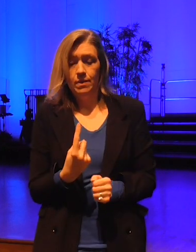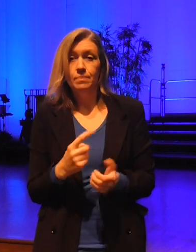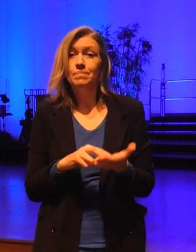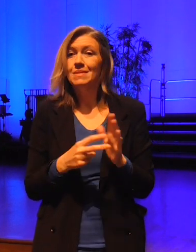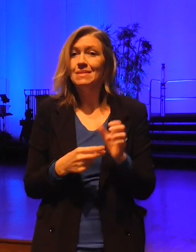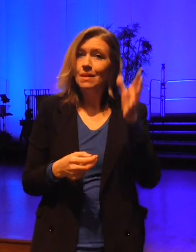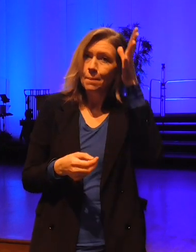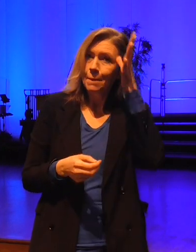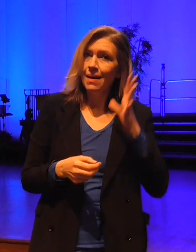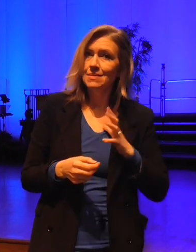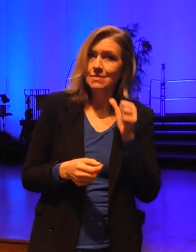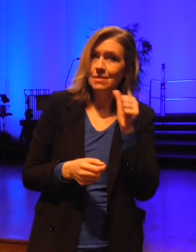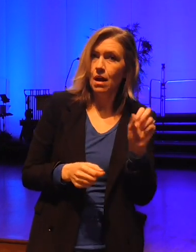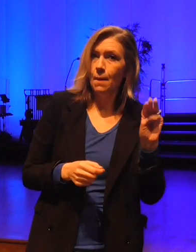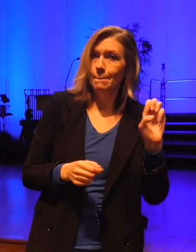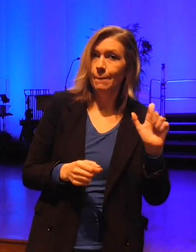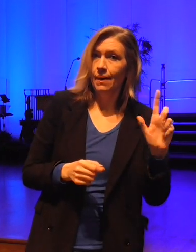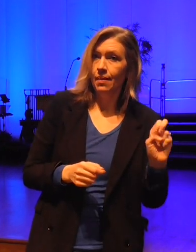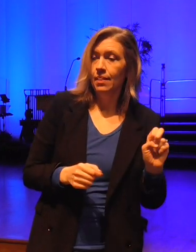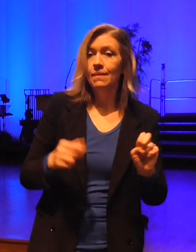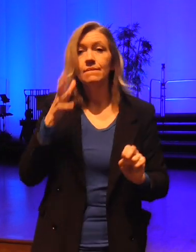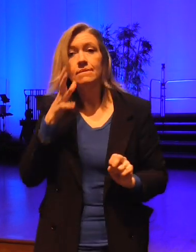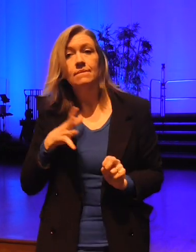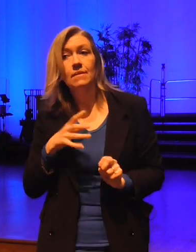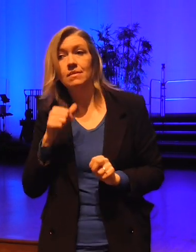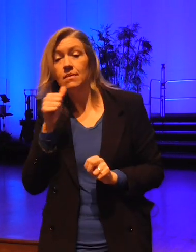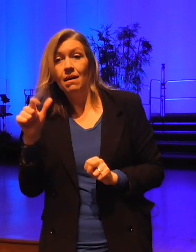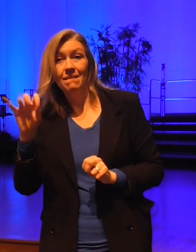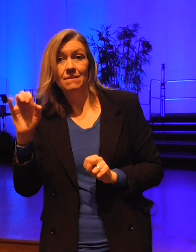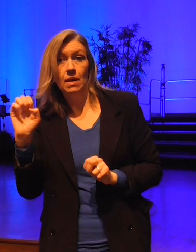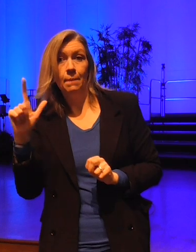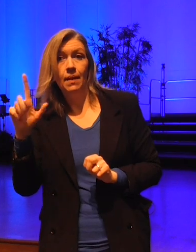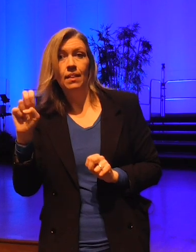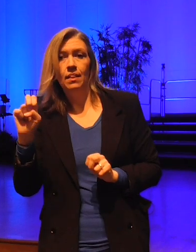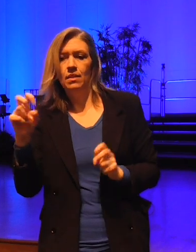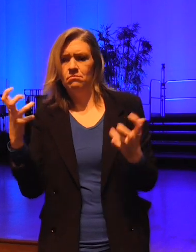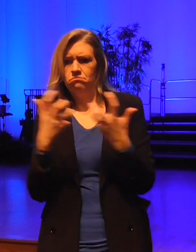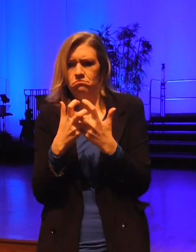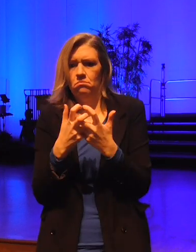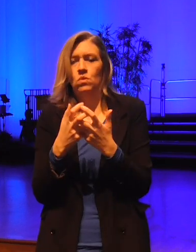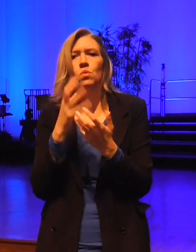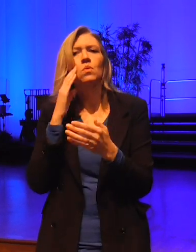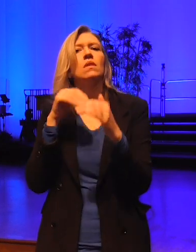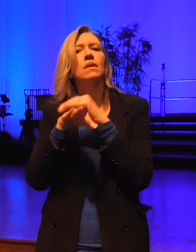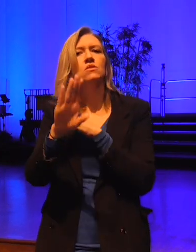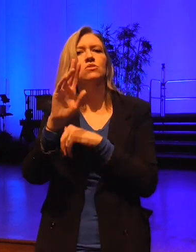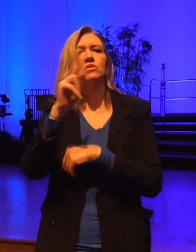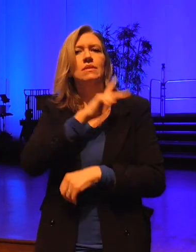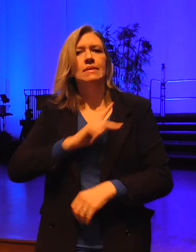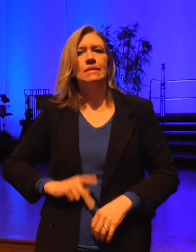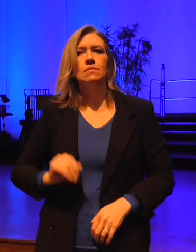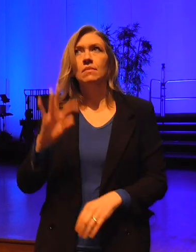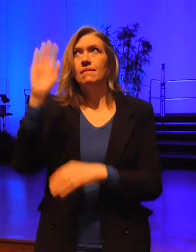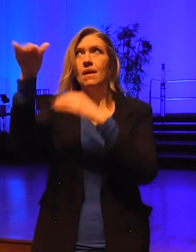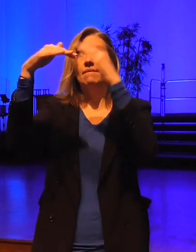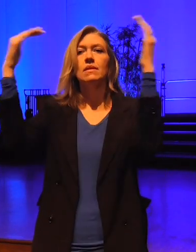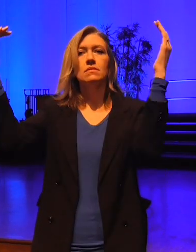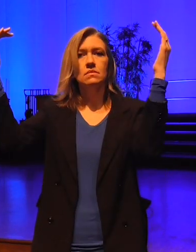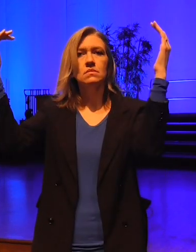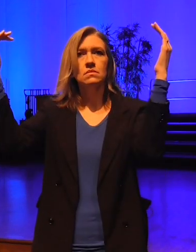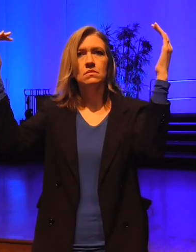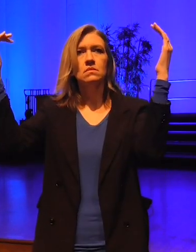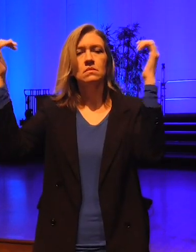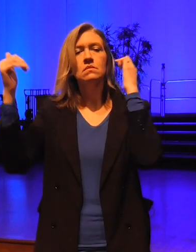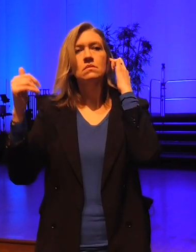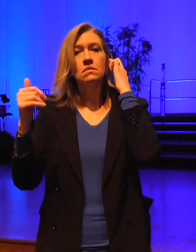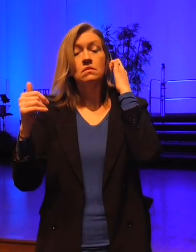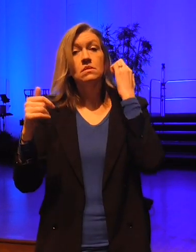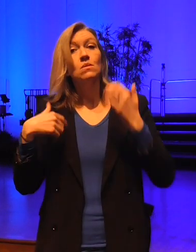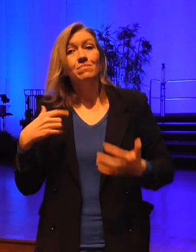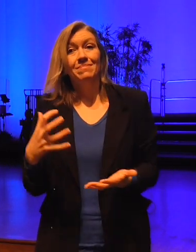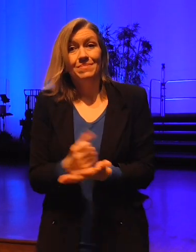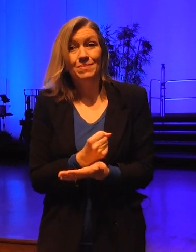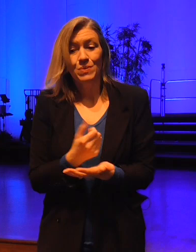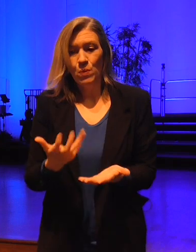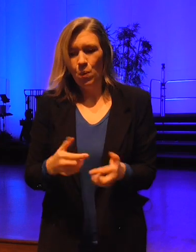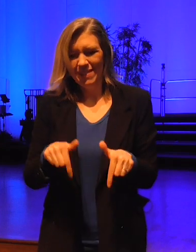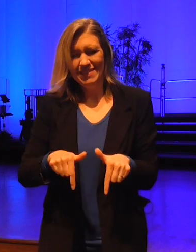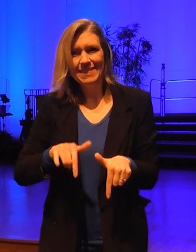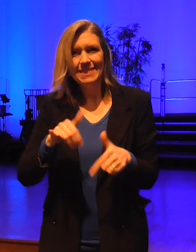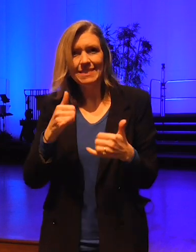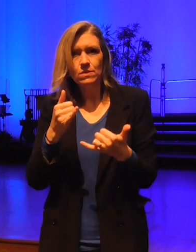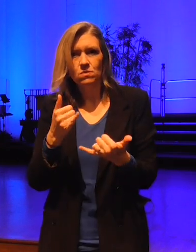female shall not be female then you will enter the kingdom of heaven so Embrace what is by Having the